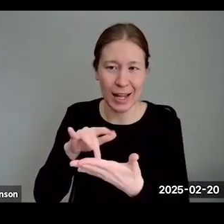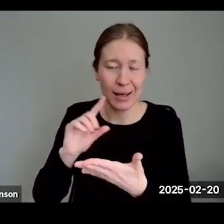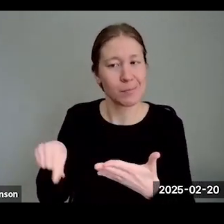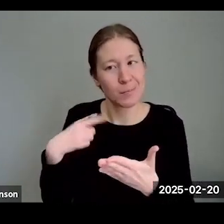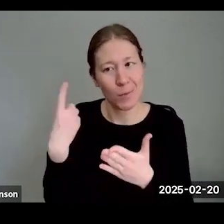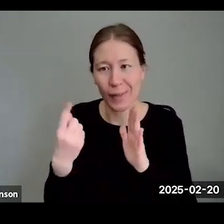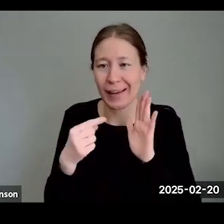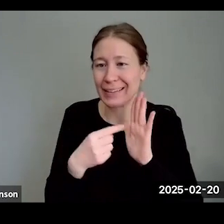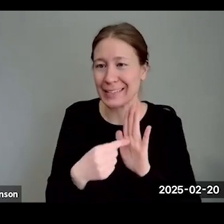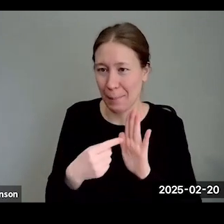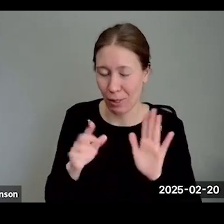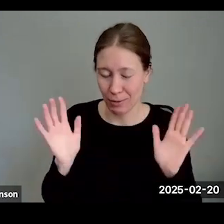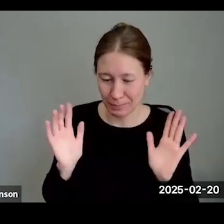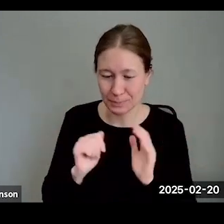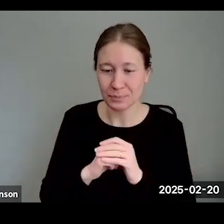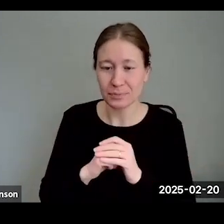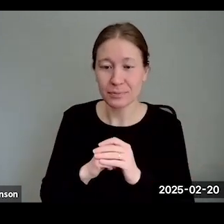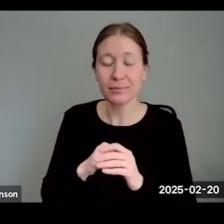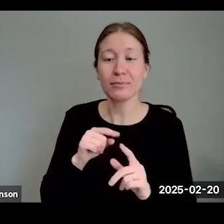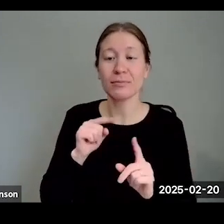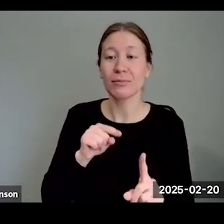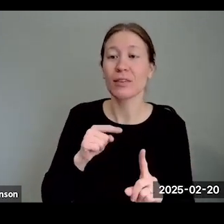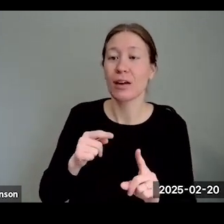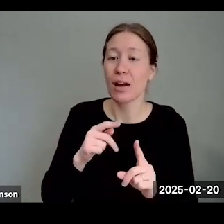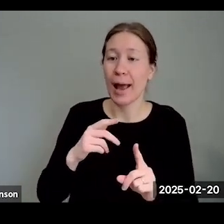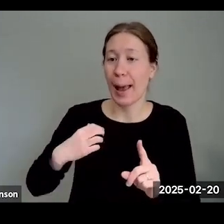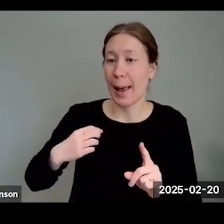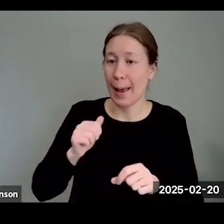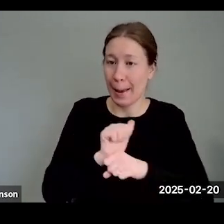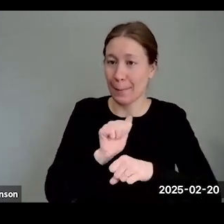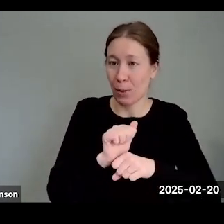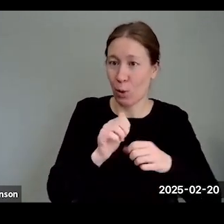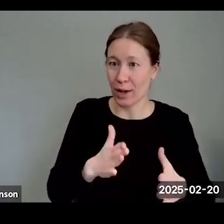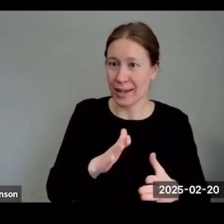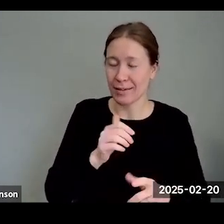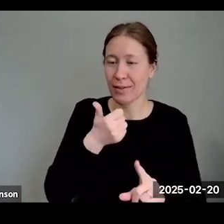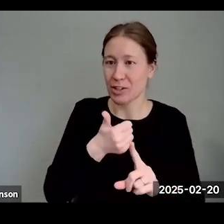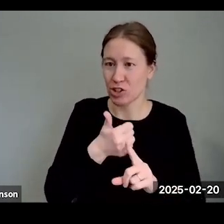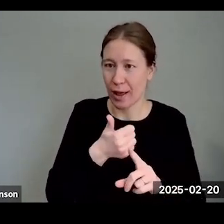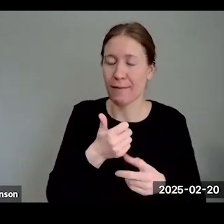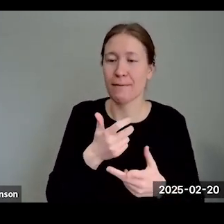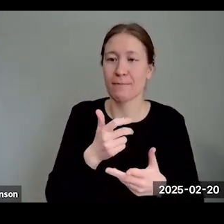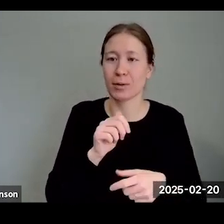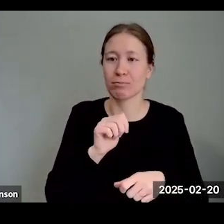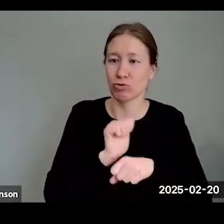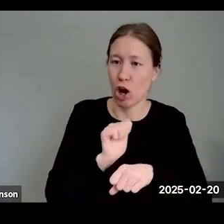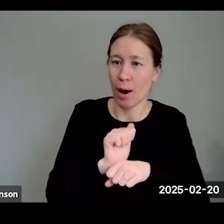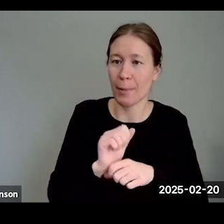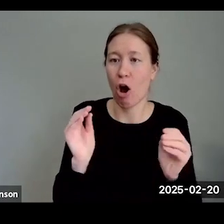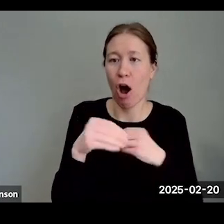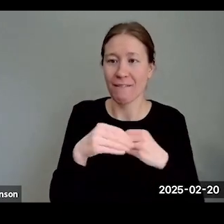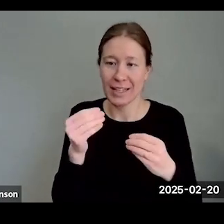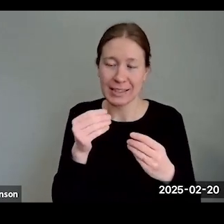In this first example, the position of this employee is an office manager. Their diagnosis is migraines.